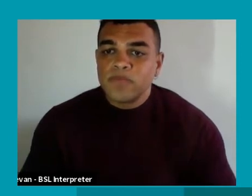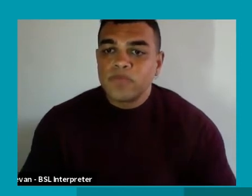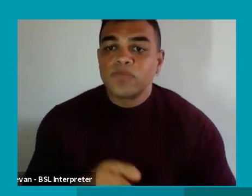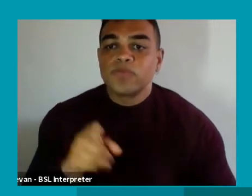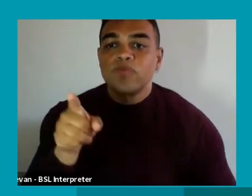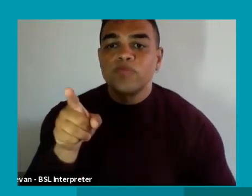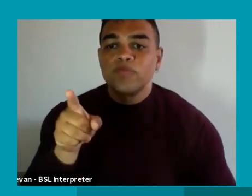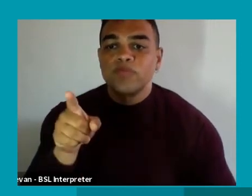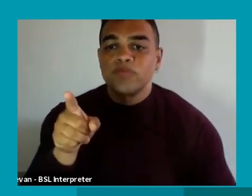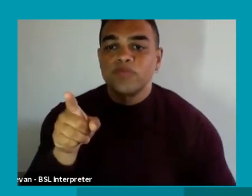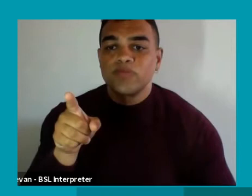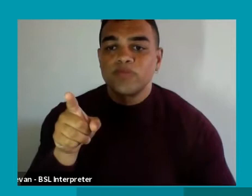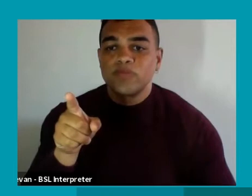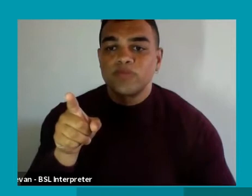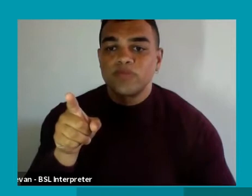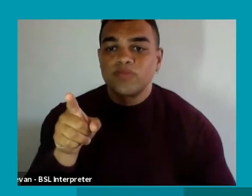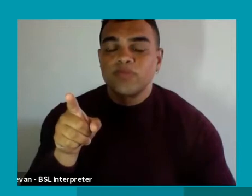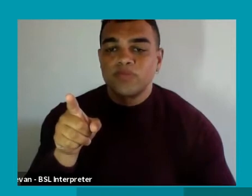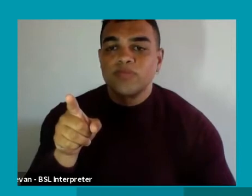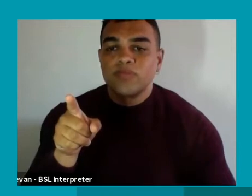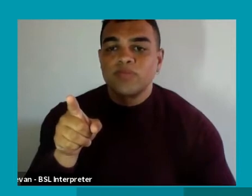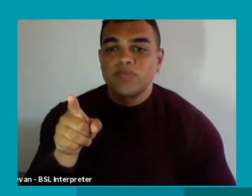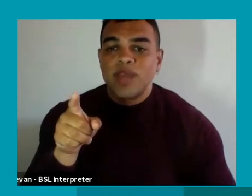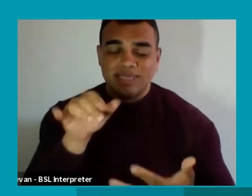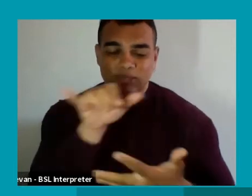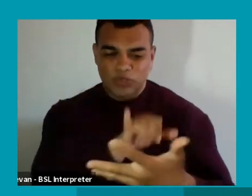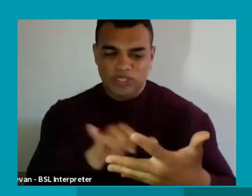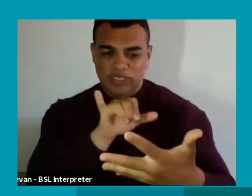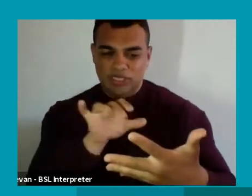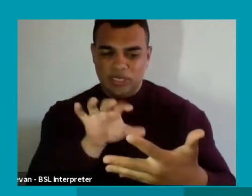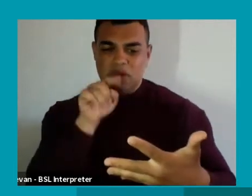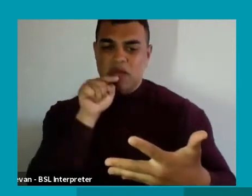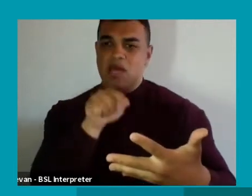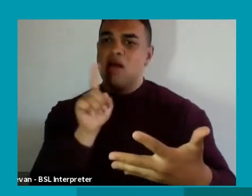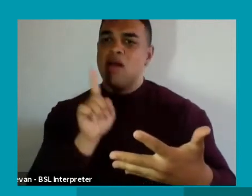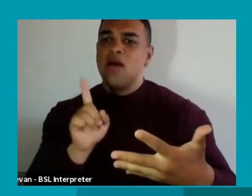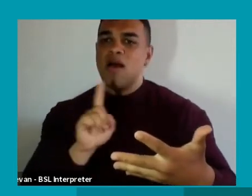work history and I don't know how to address it because for some time I was too ill to work and there